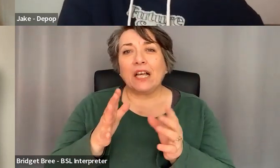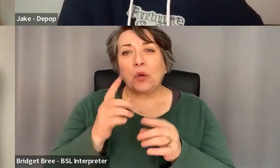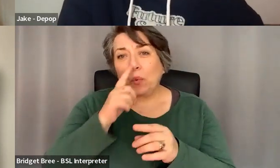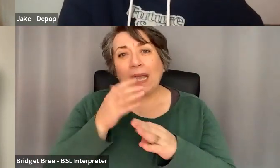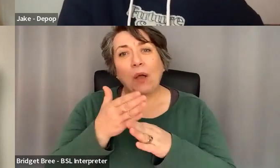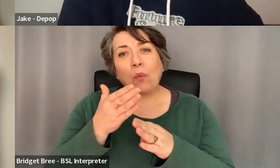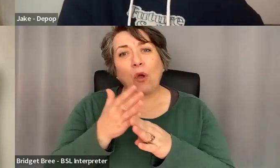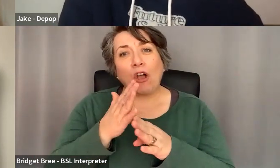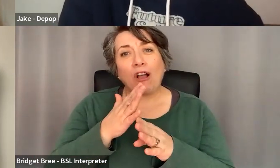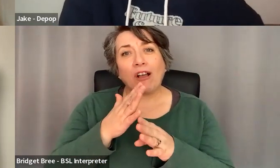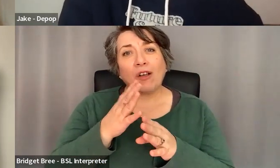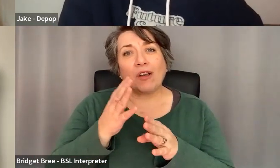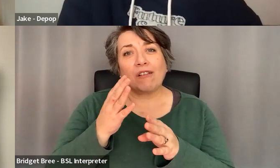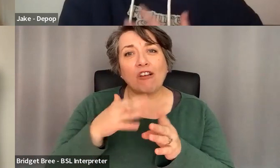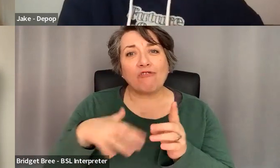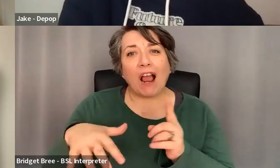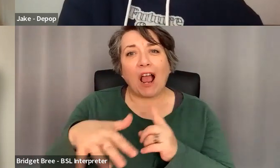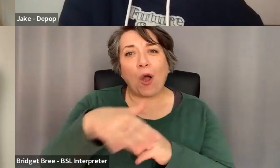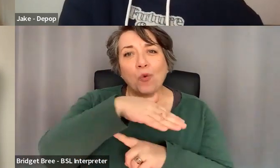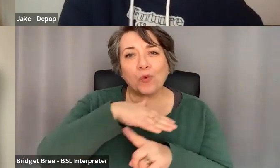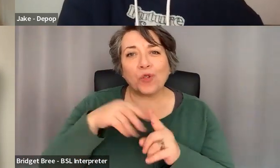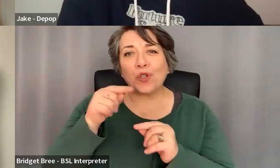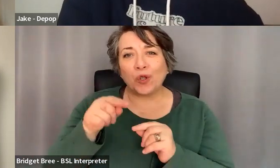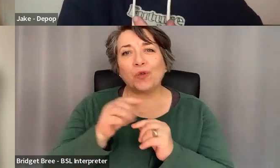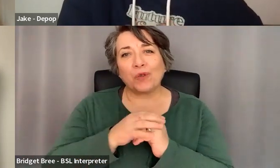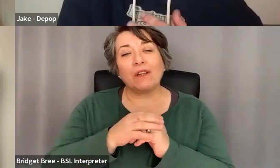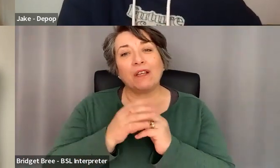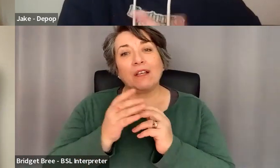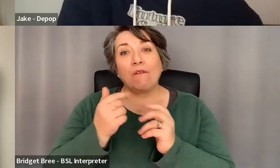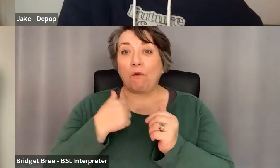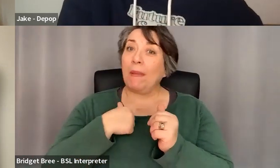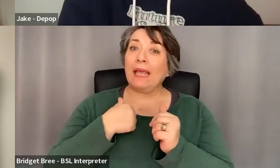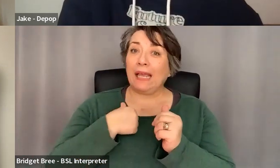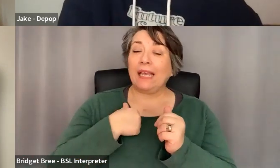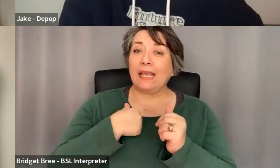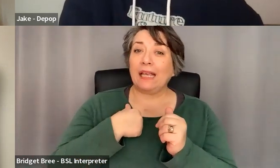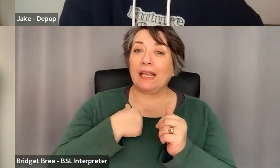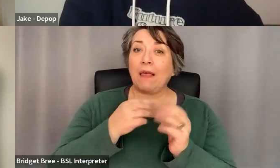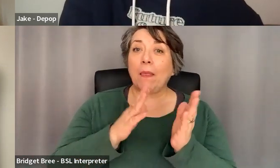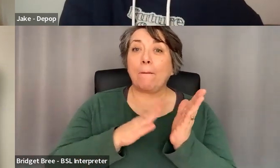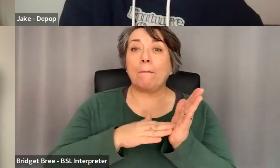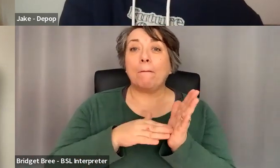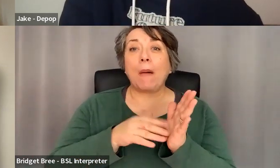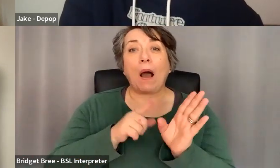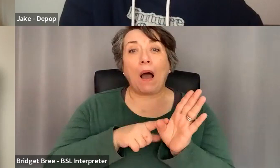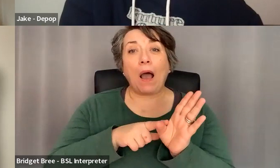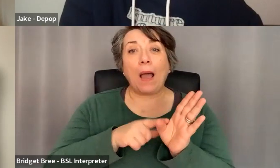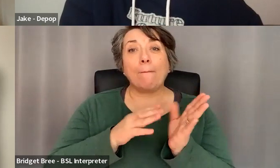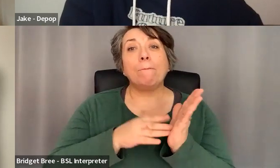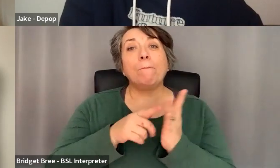So yeah, I think from my side. Anyway, that kind of my mode working pattern is is super super helpful.